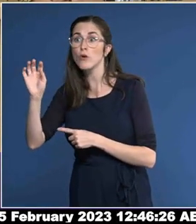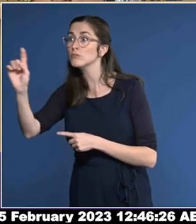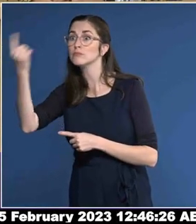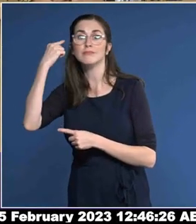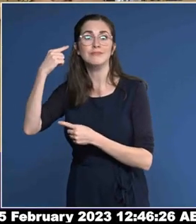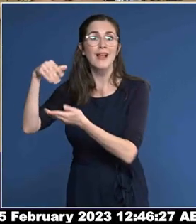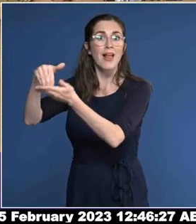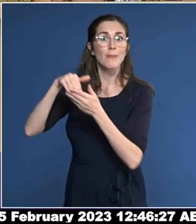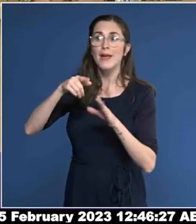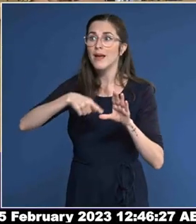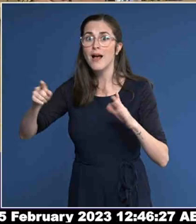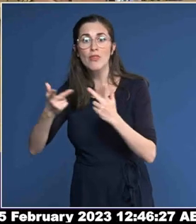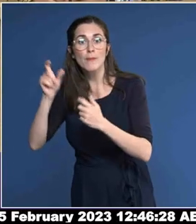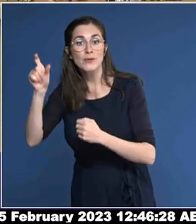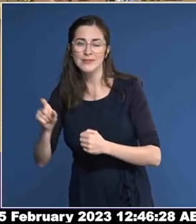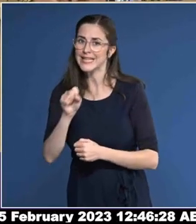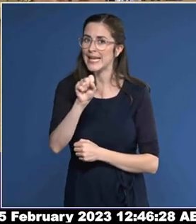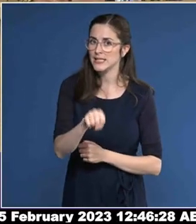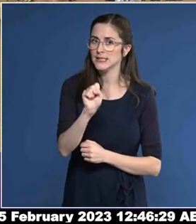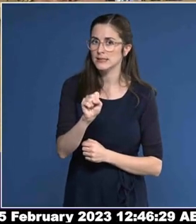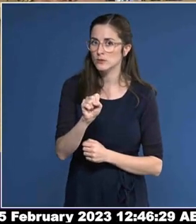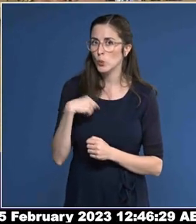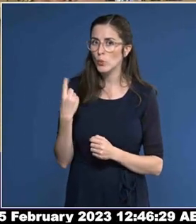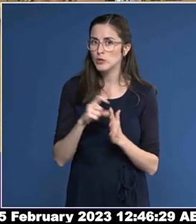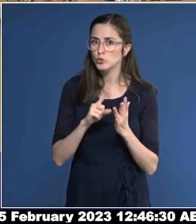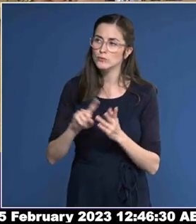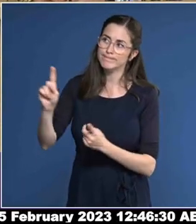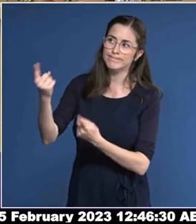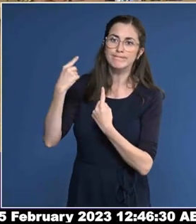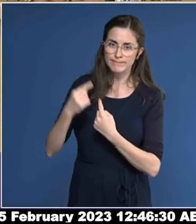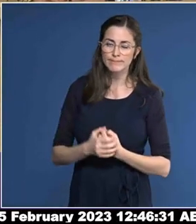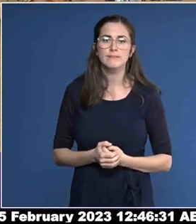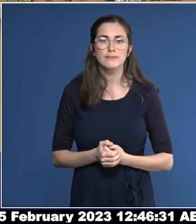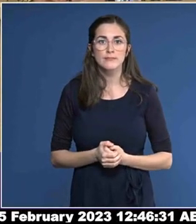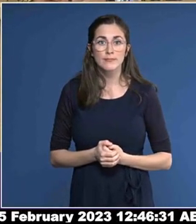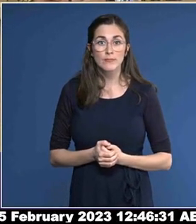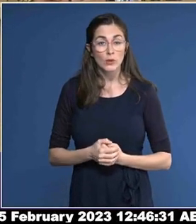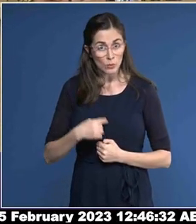In regards to a particular policy - so our risk management policy, for example, requires